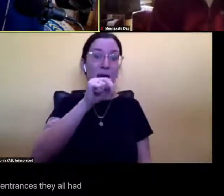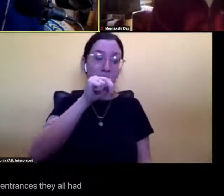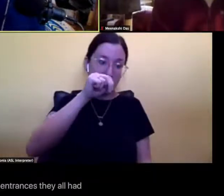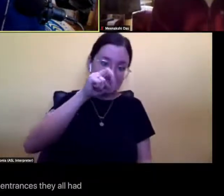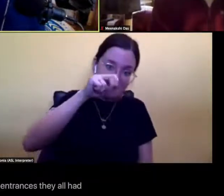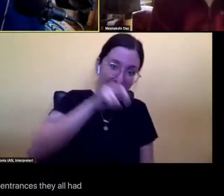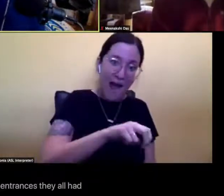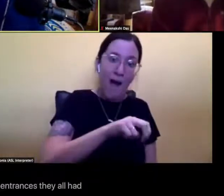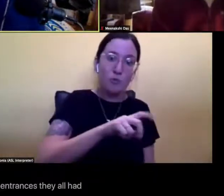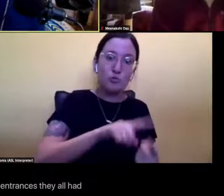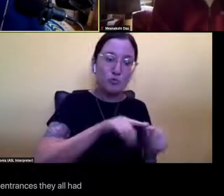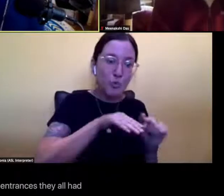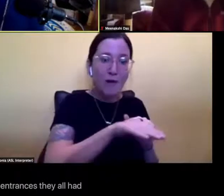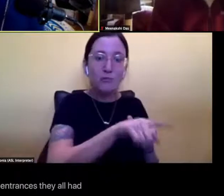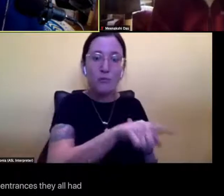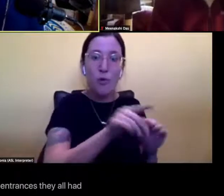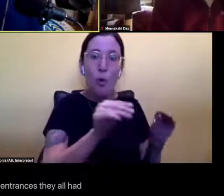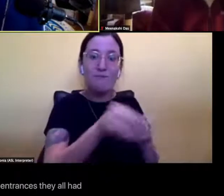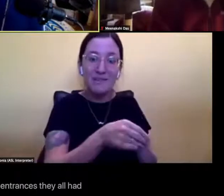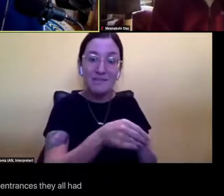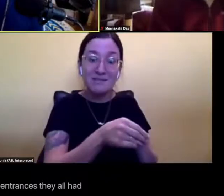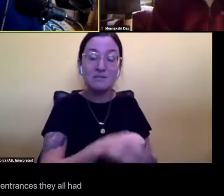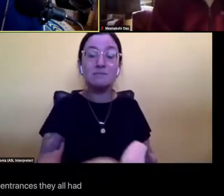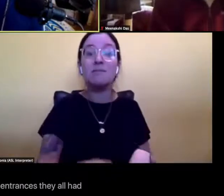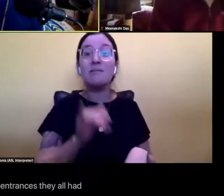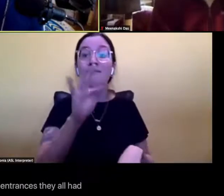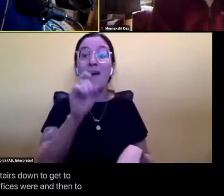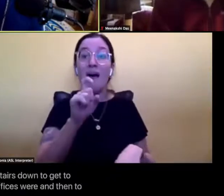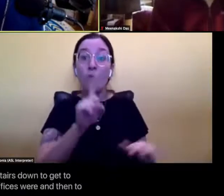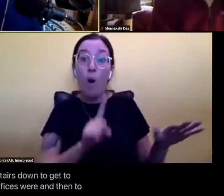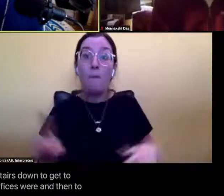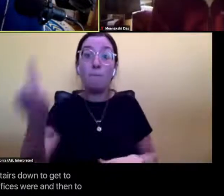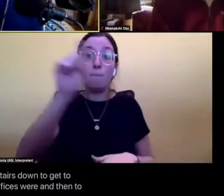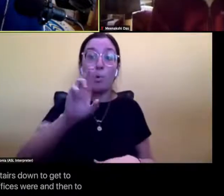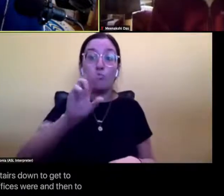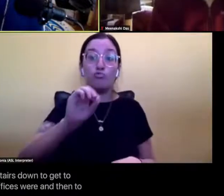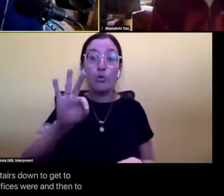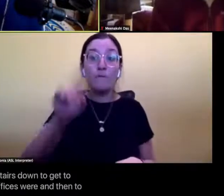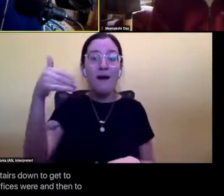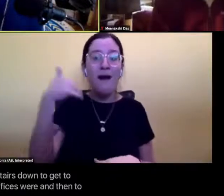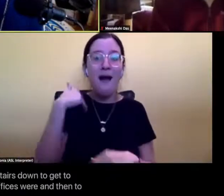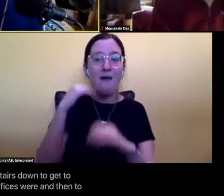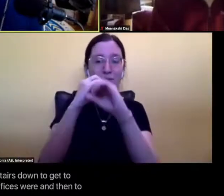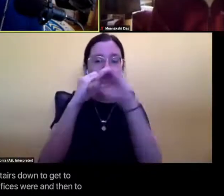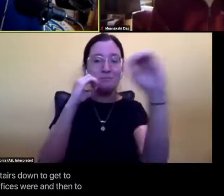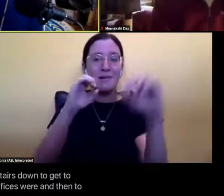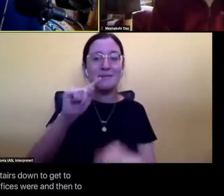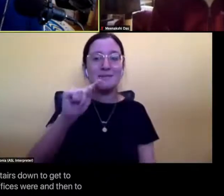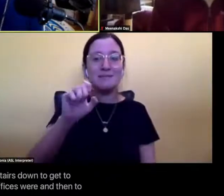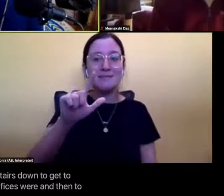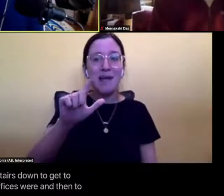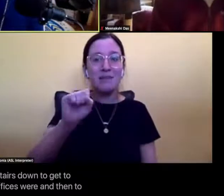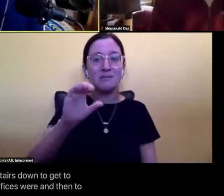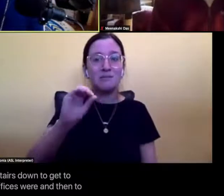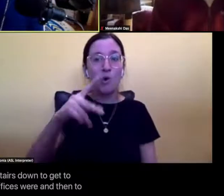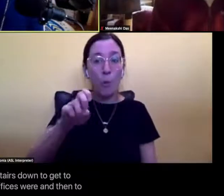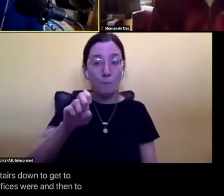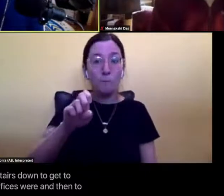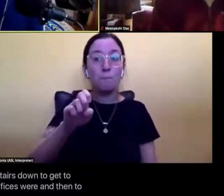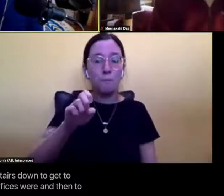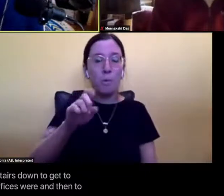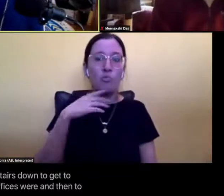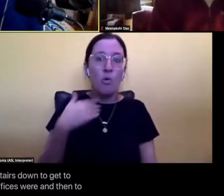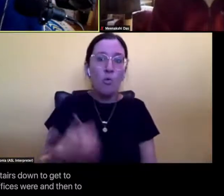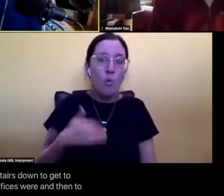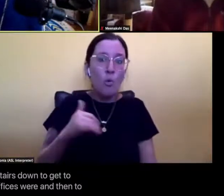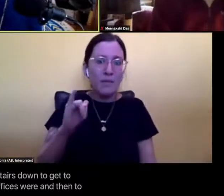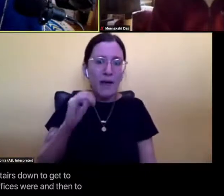then to access the roof which had telescopes on it was a very steep and rickety spiral staircase.